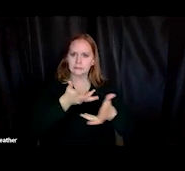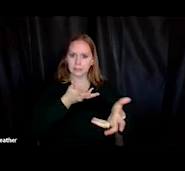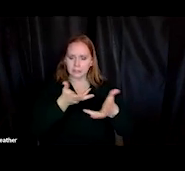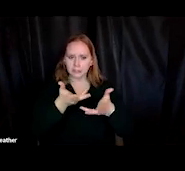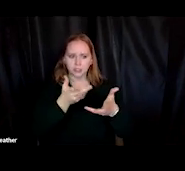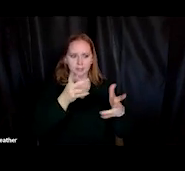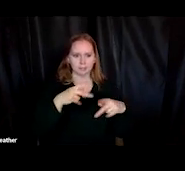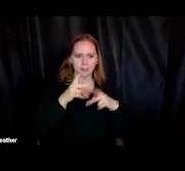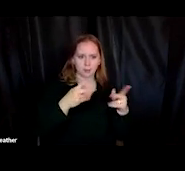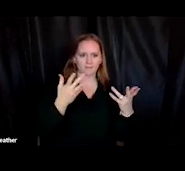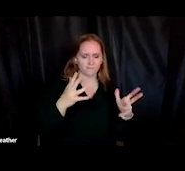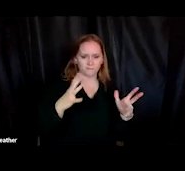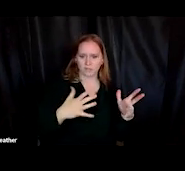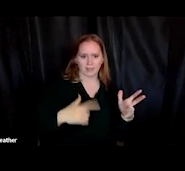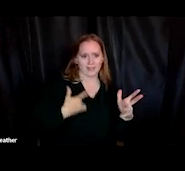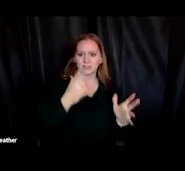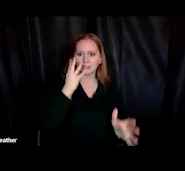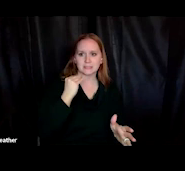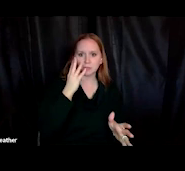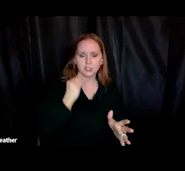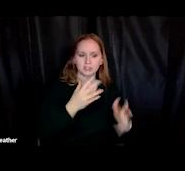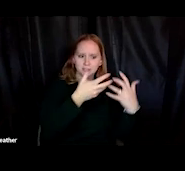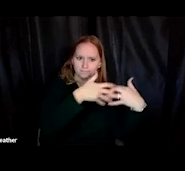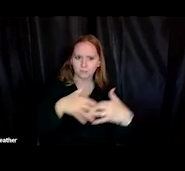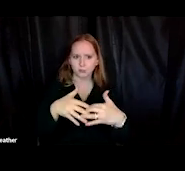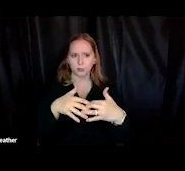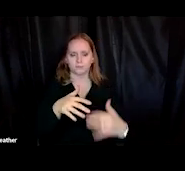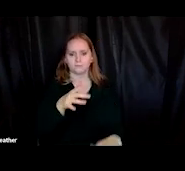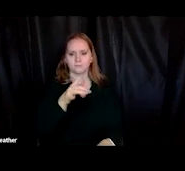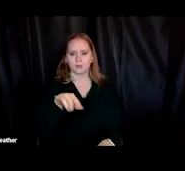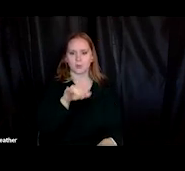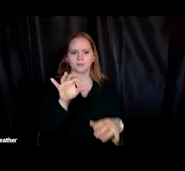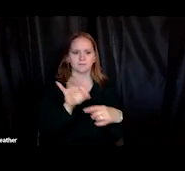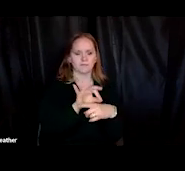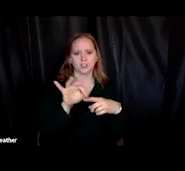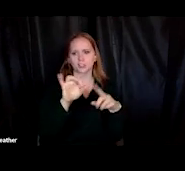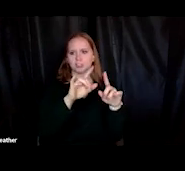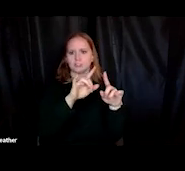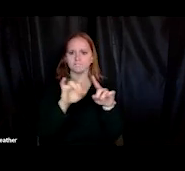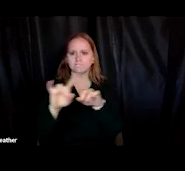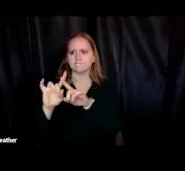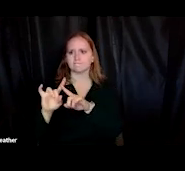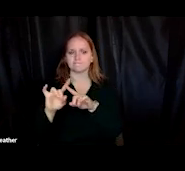into the work that you do or into, you know, CoC functions and activities. Looking at how there's a place literally in every single intercept